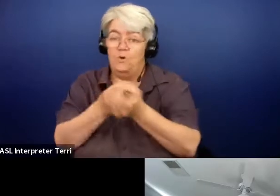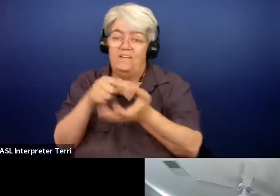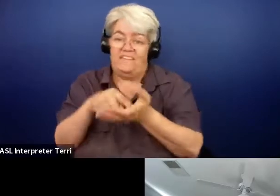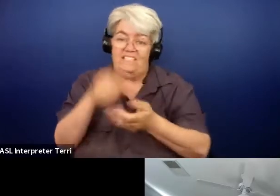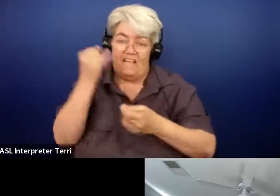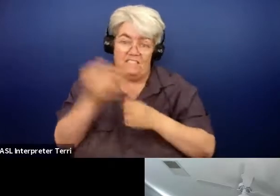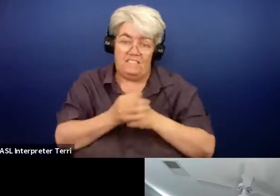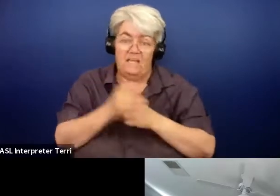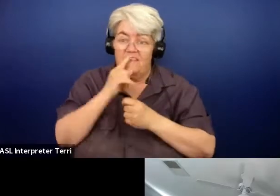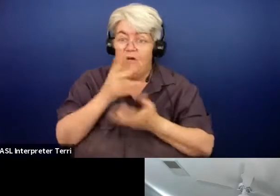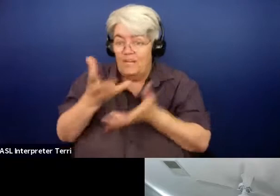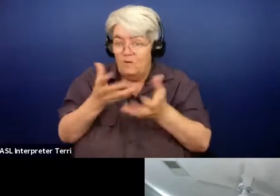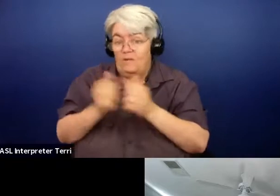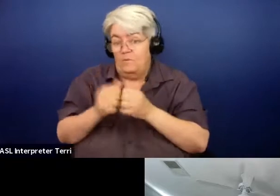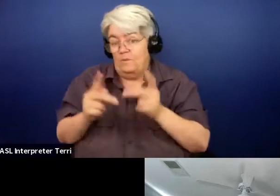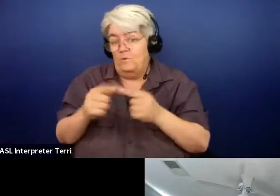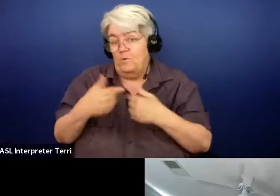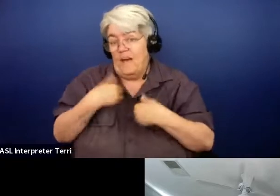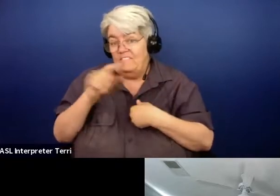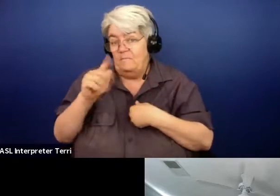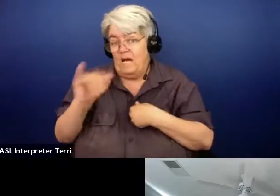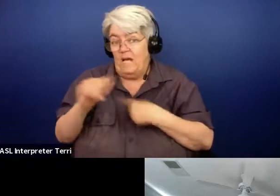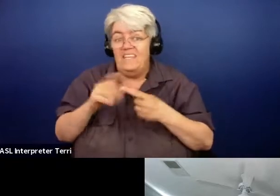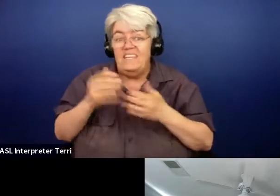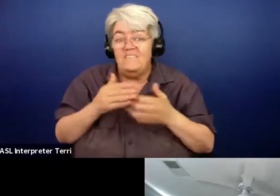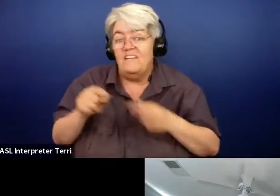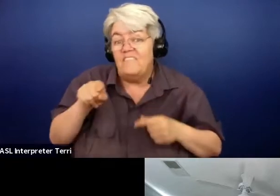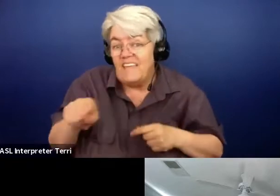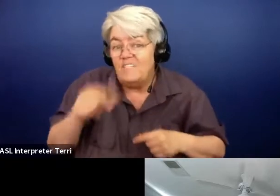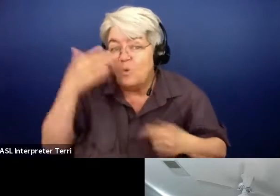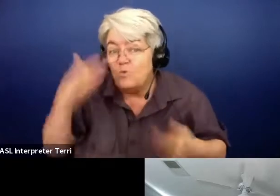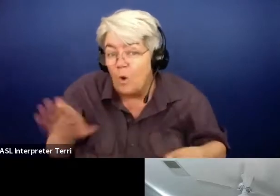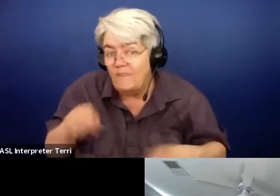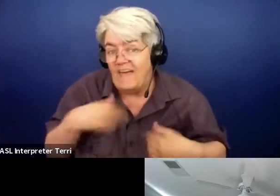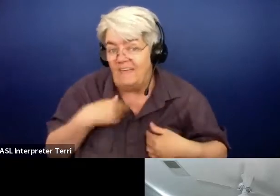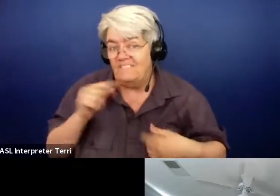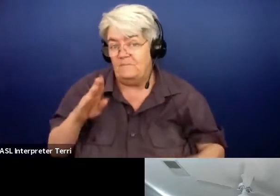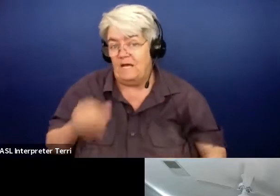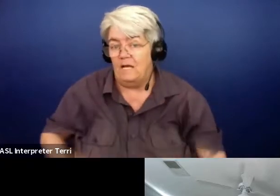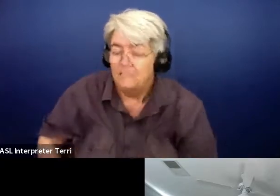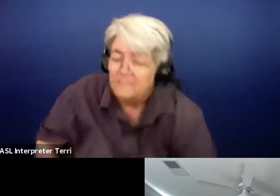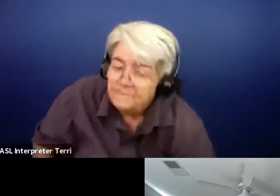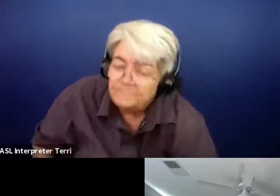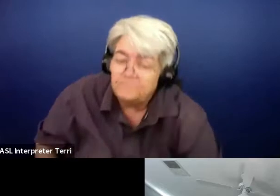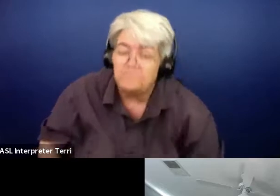with brain injuries whether or not they realize it and how do you think people on this webinar